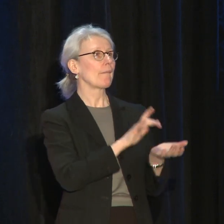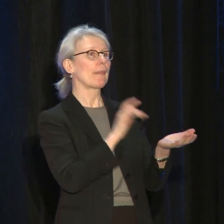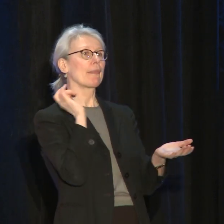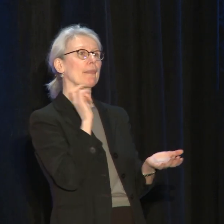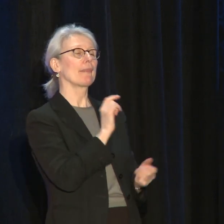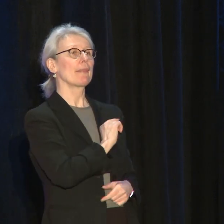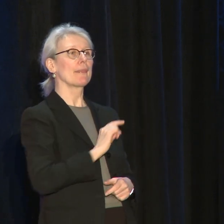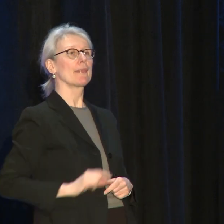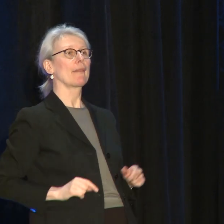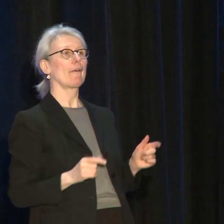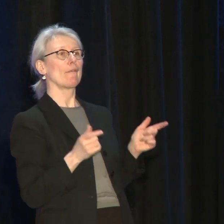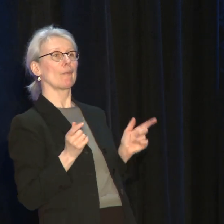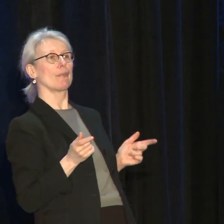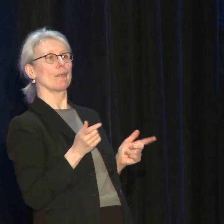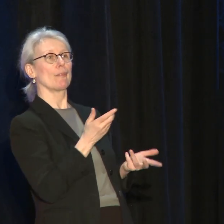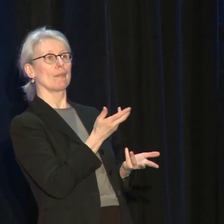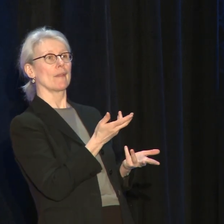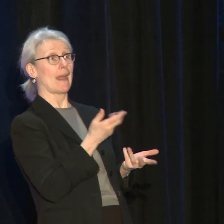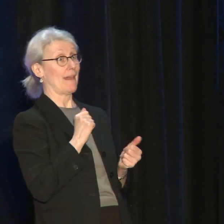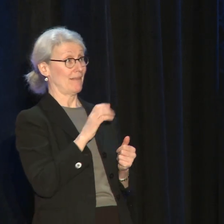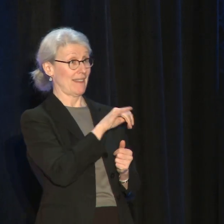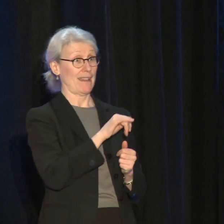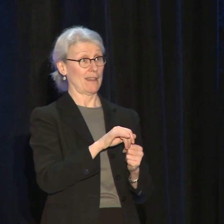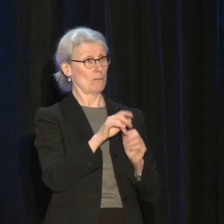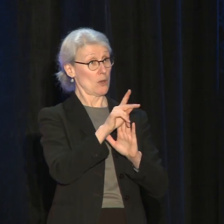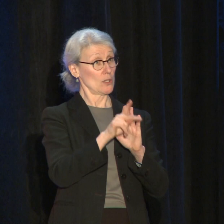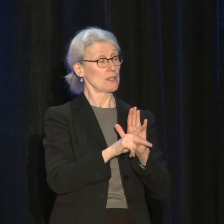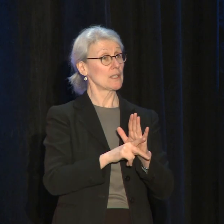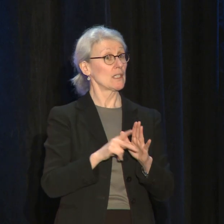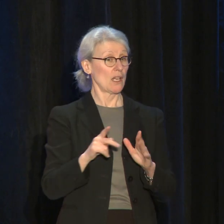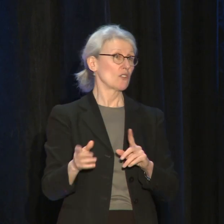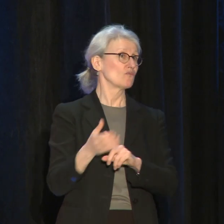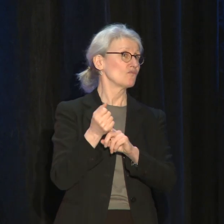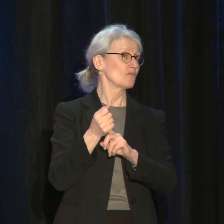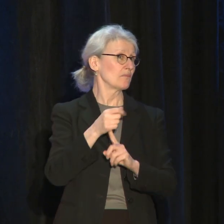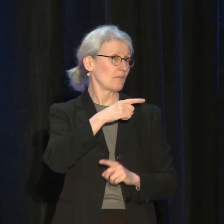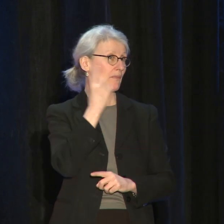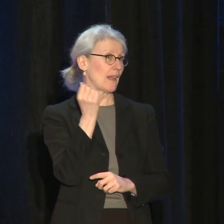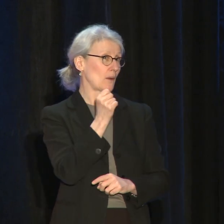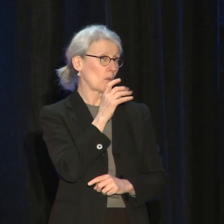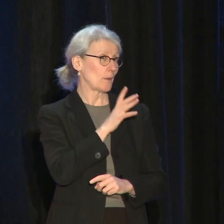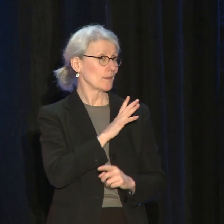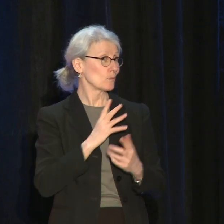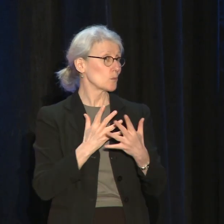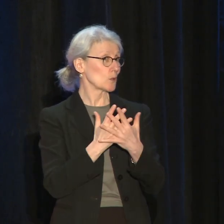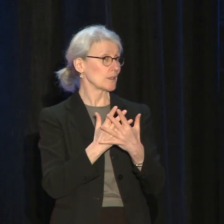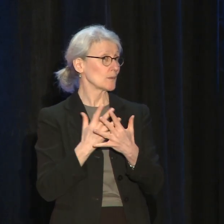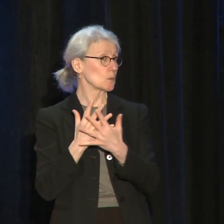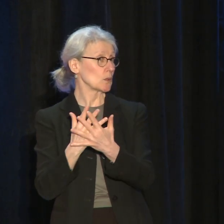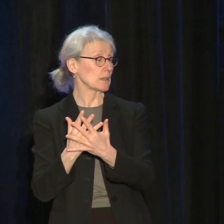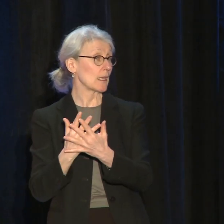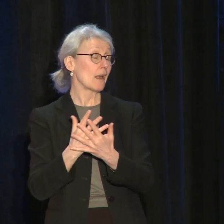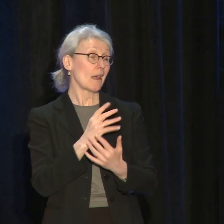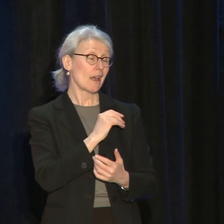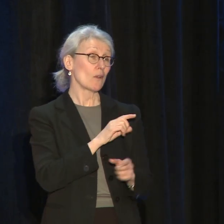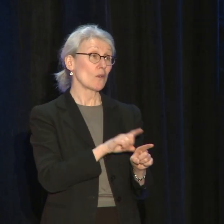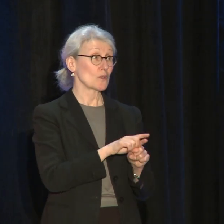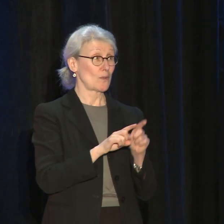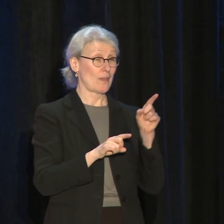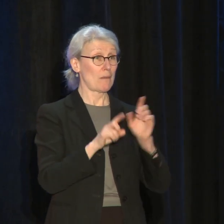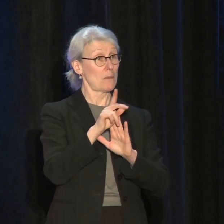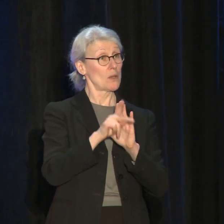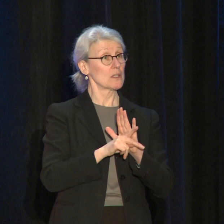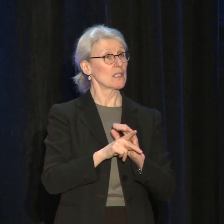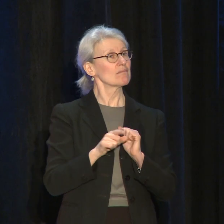locking up Black mothers at astronomical rates and also supports the idea that Black mothers